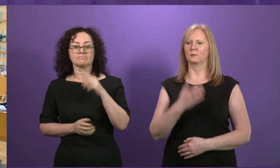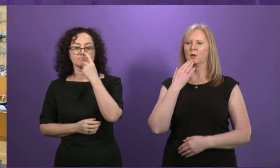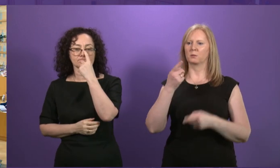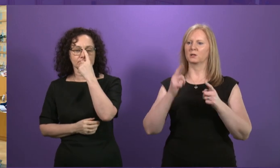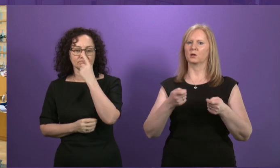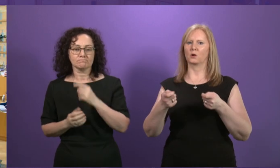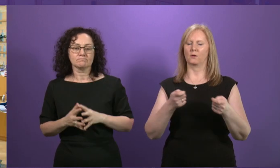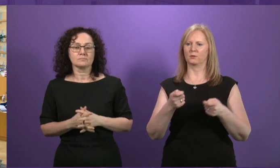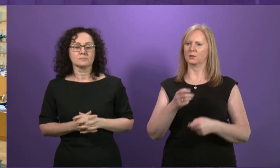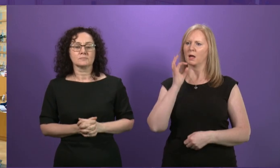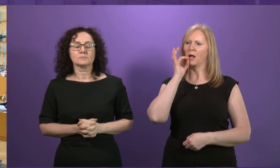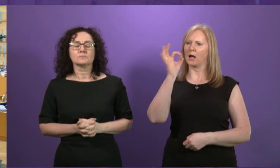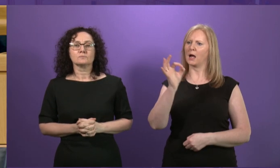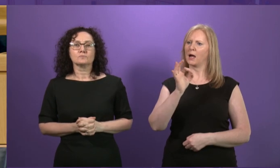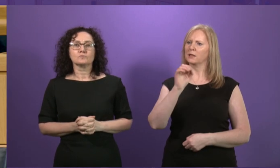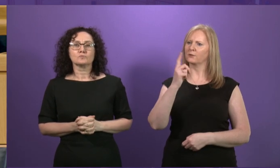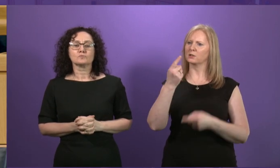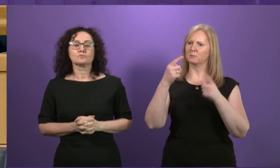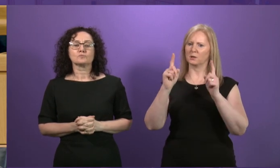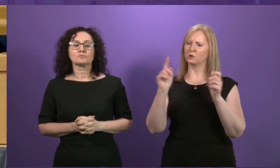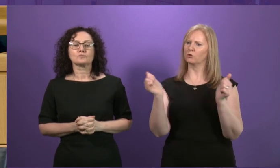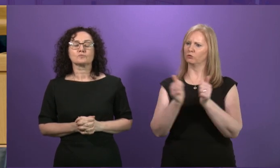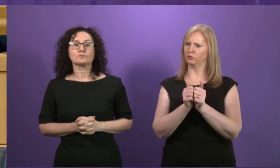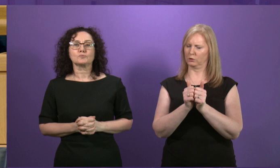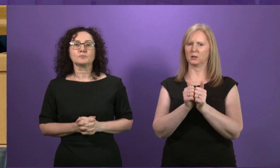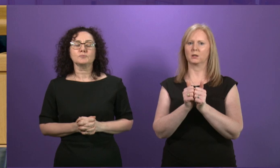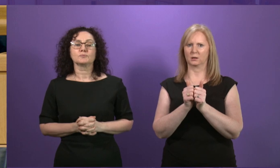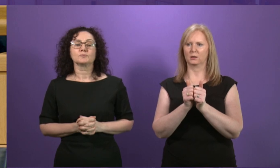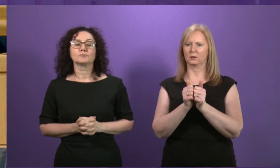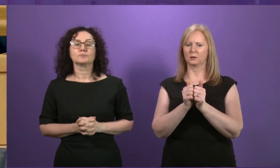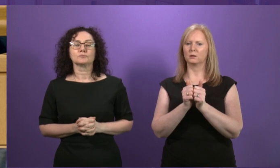To ask the First Minister whether she agrees that no decision should be made by the City